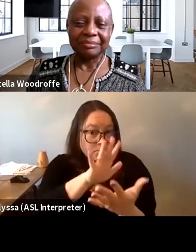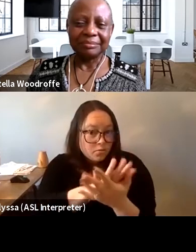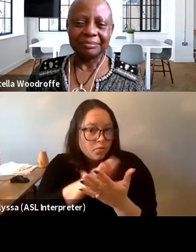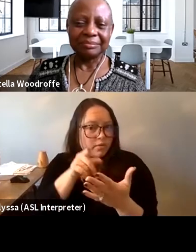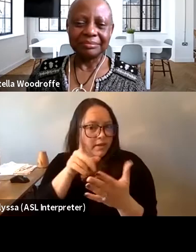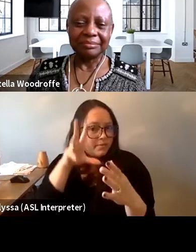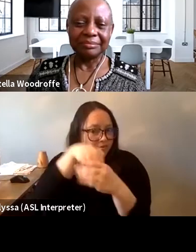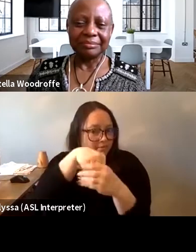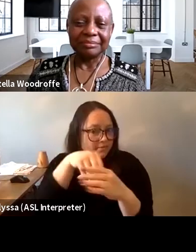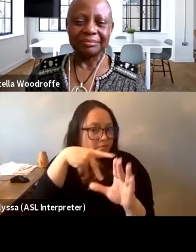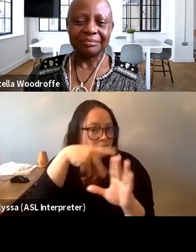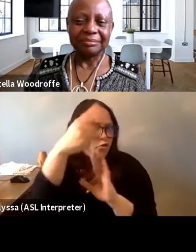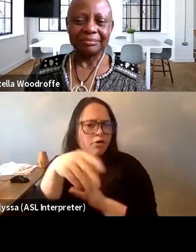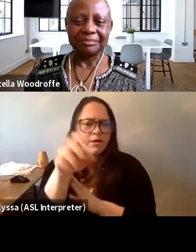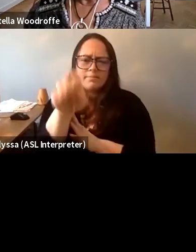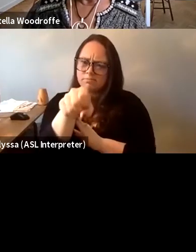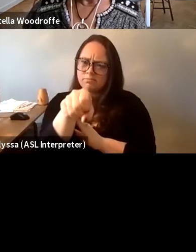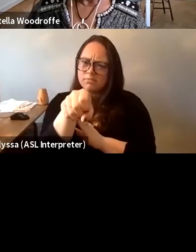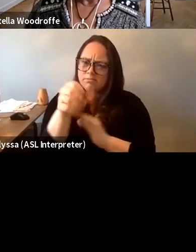his and they still are. But they're very few. I mean, he has